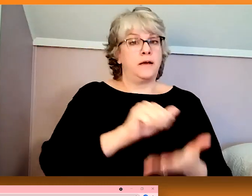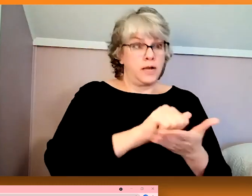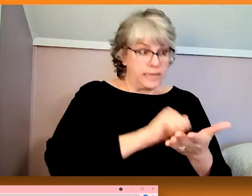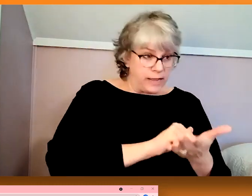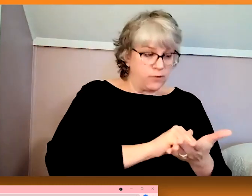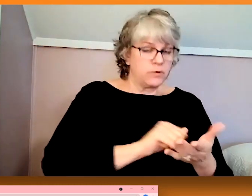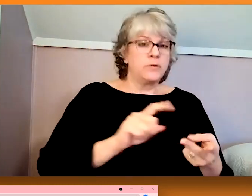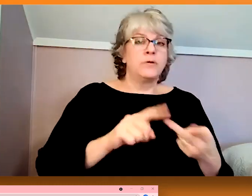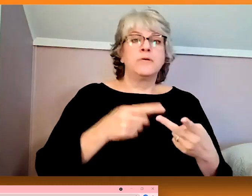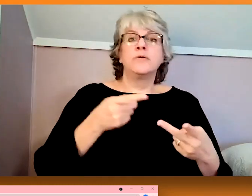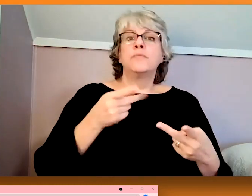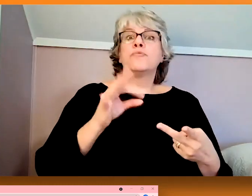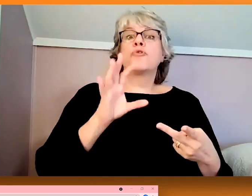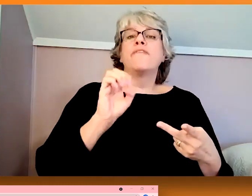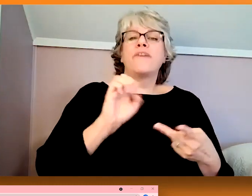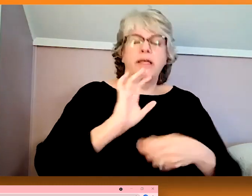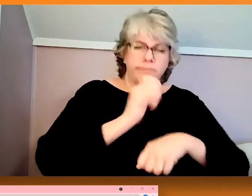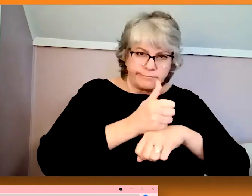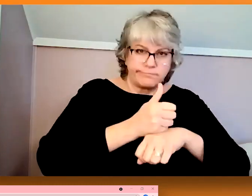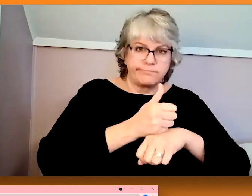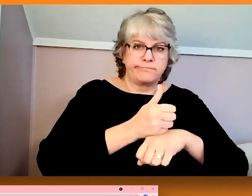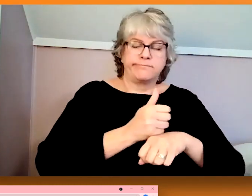and be thorough and add your information.